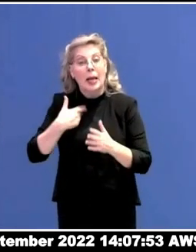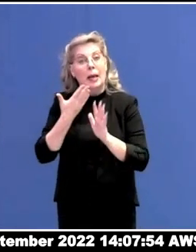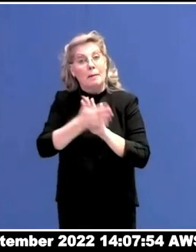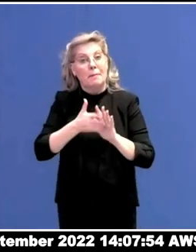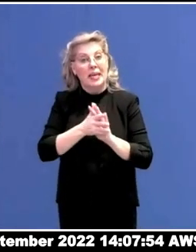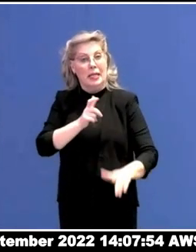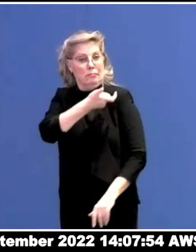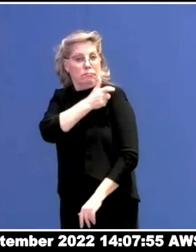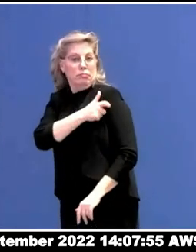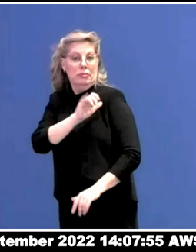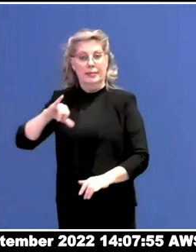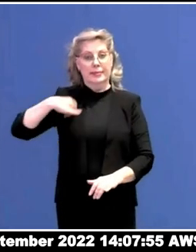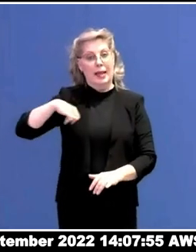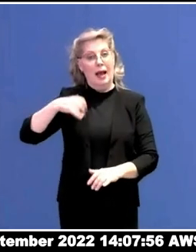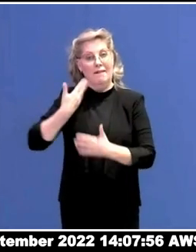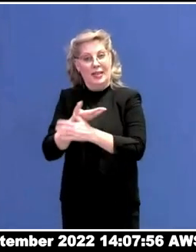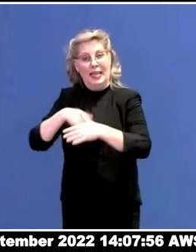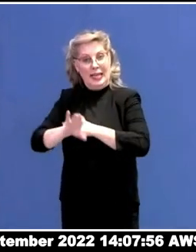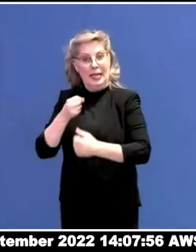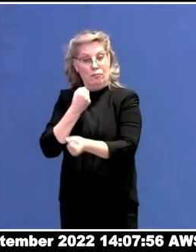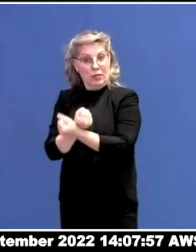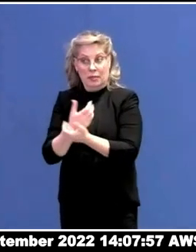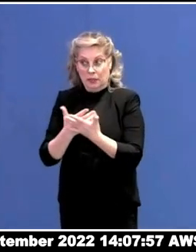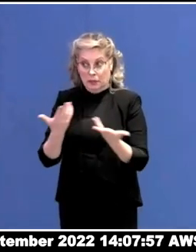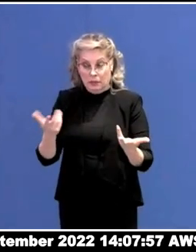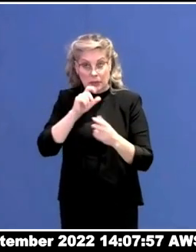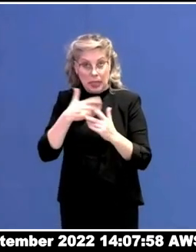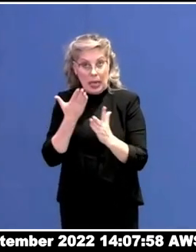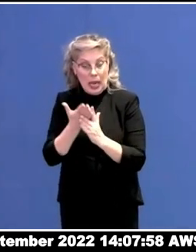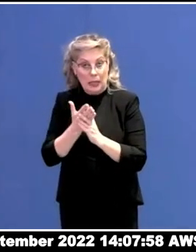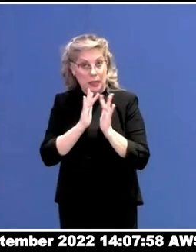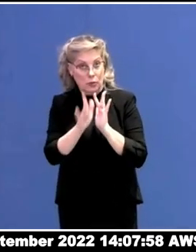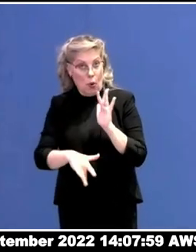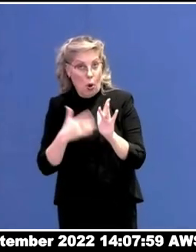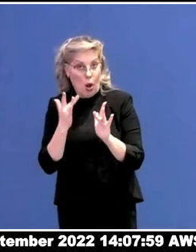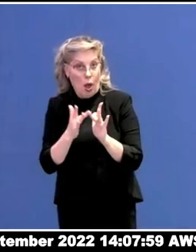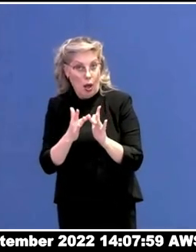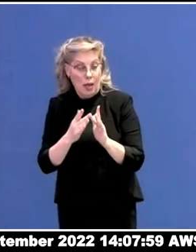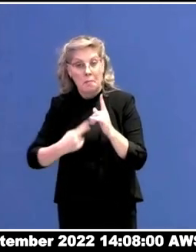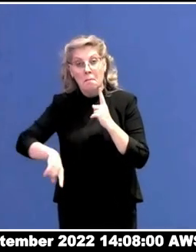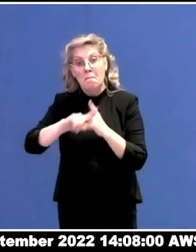It's accessible virtually and we would also be happy to facilitate, you know, assistance